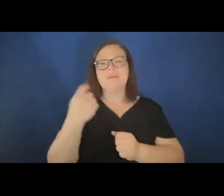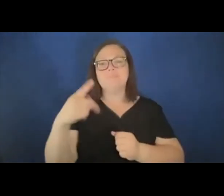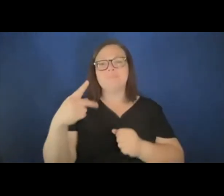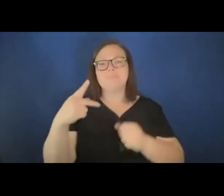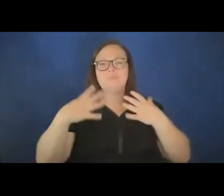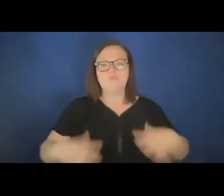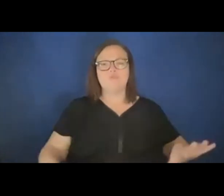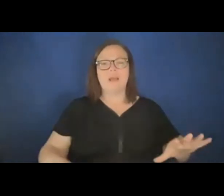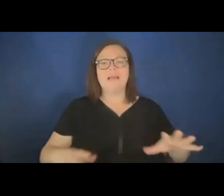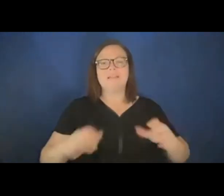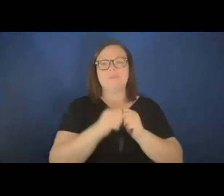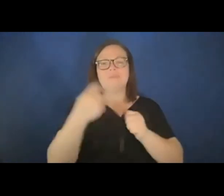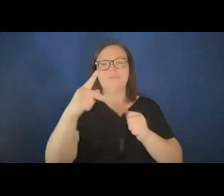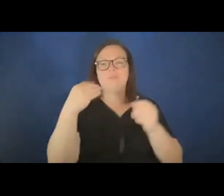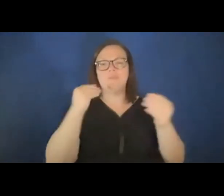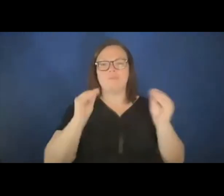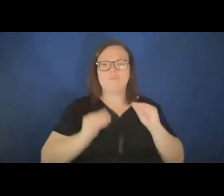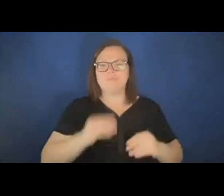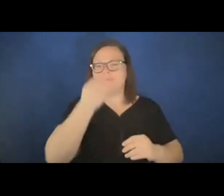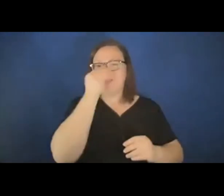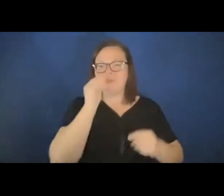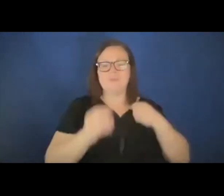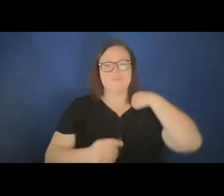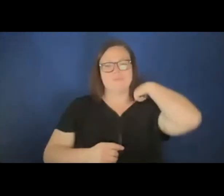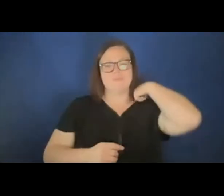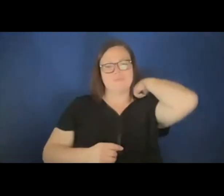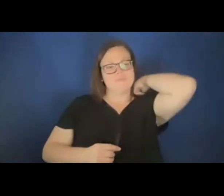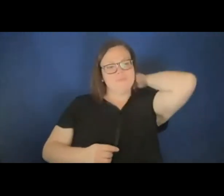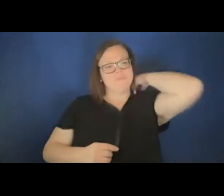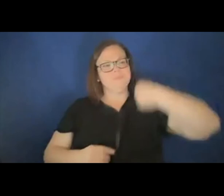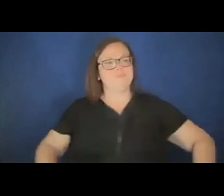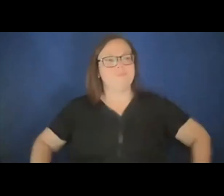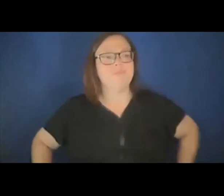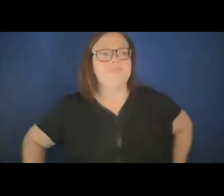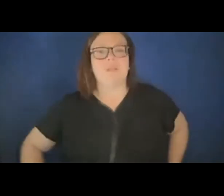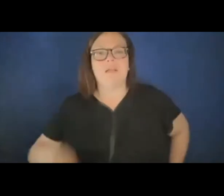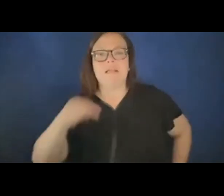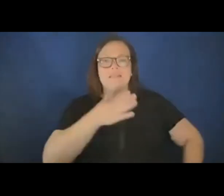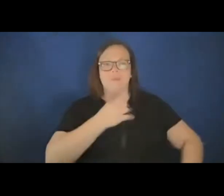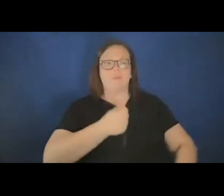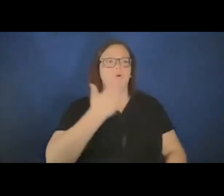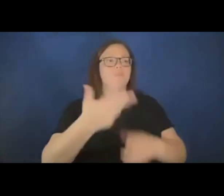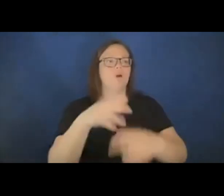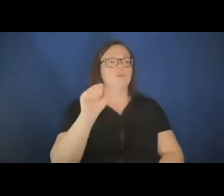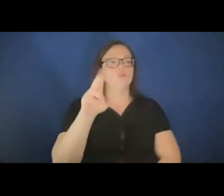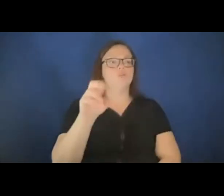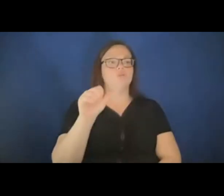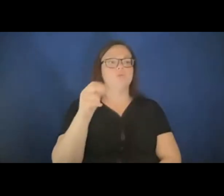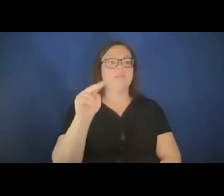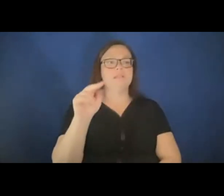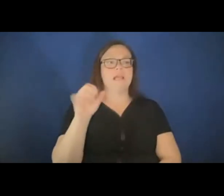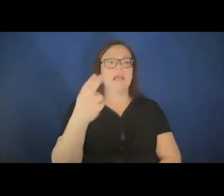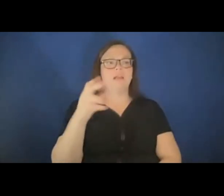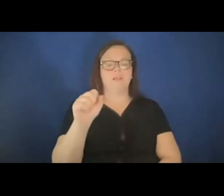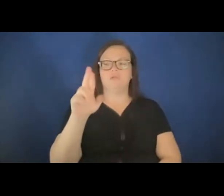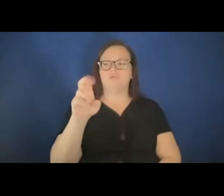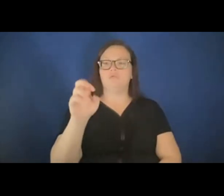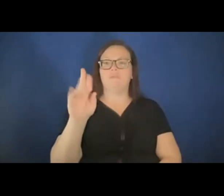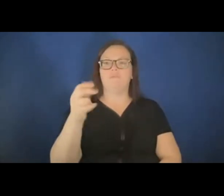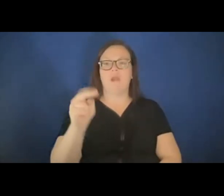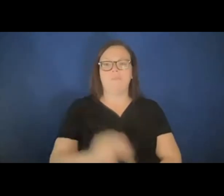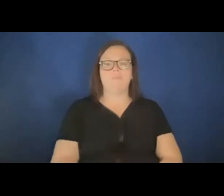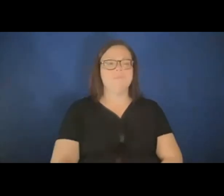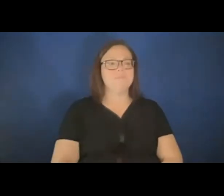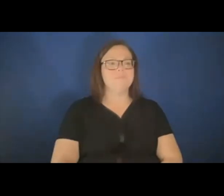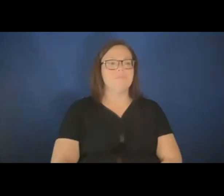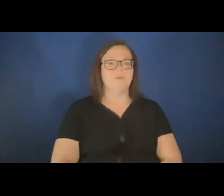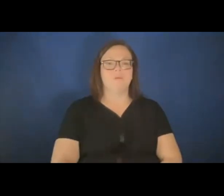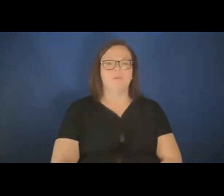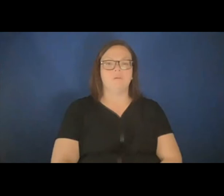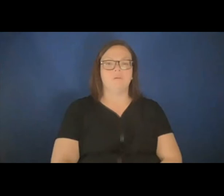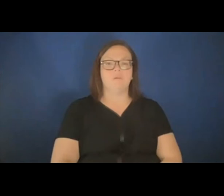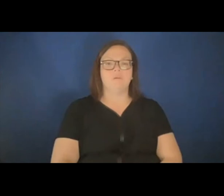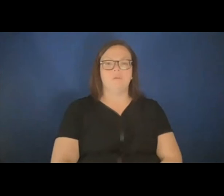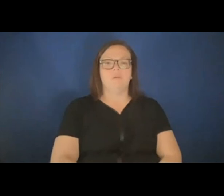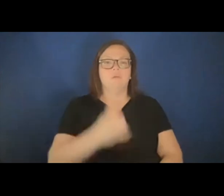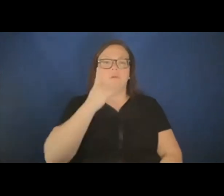purple flowers. This is my poem, "Susannah's Refrain." my tears fell for me